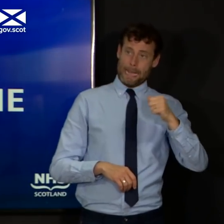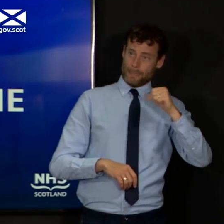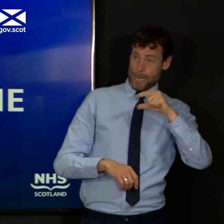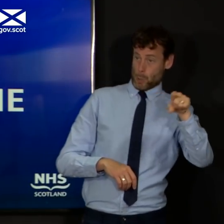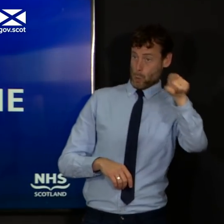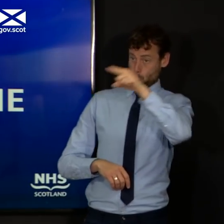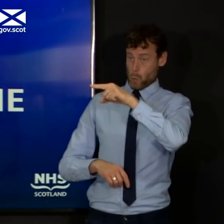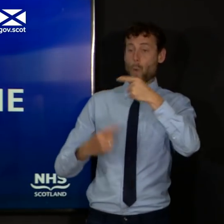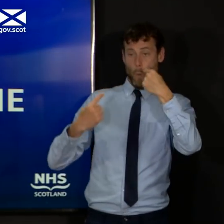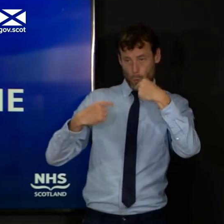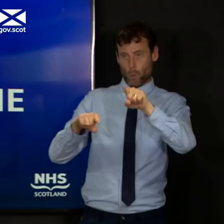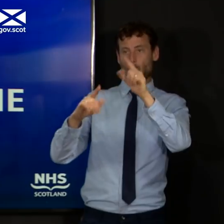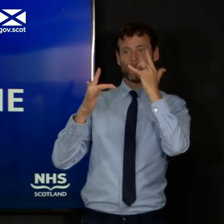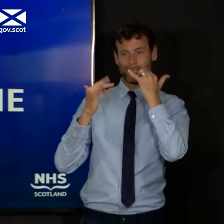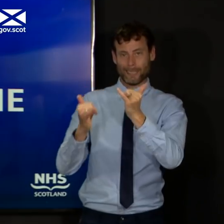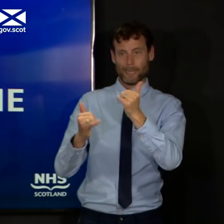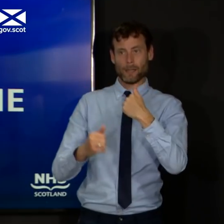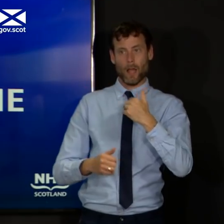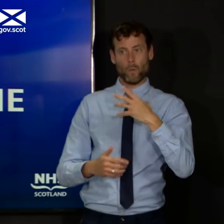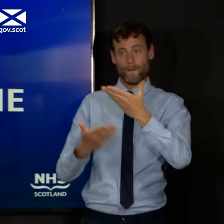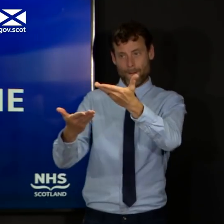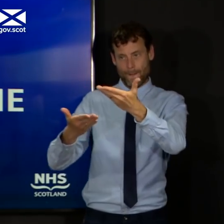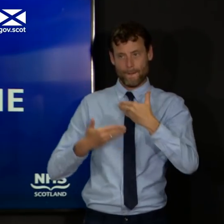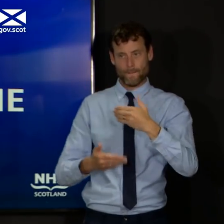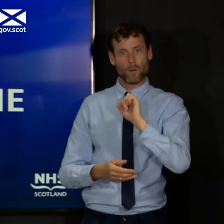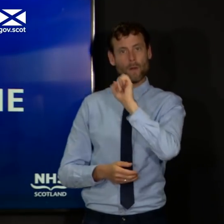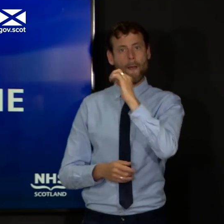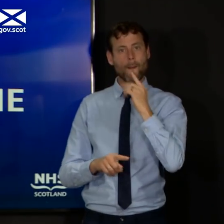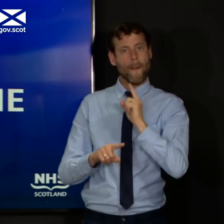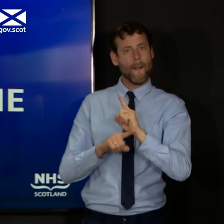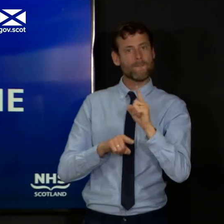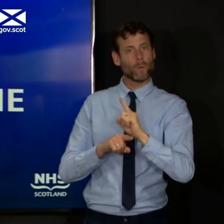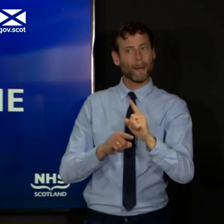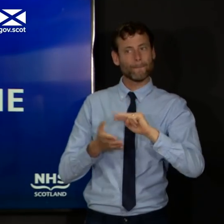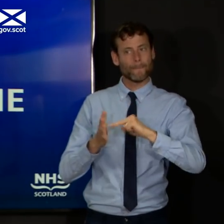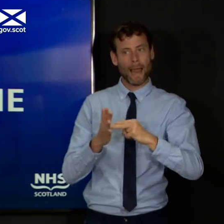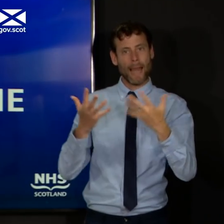from them every week their weekly plans about what they have done in the previous week in